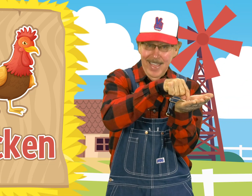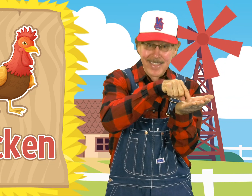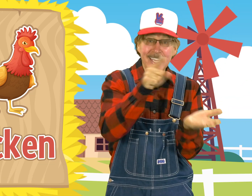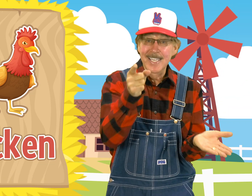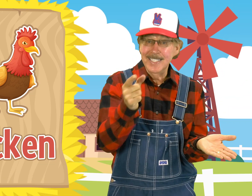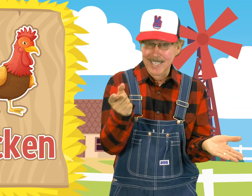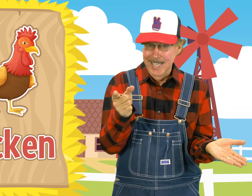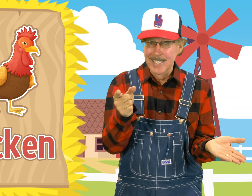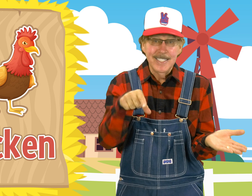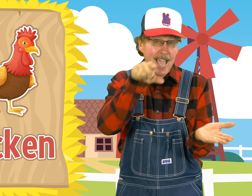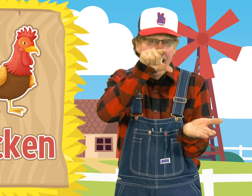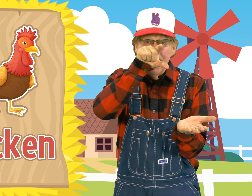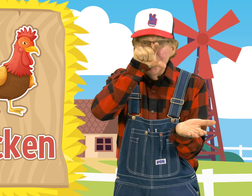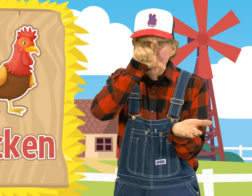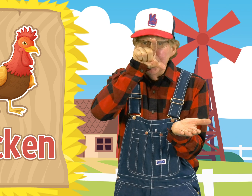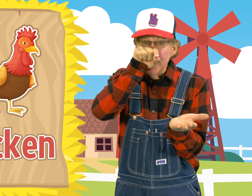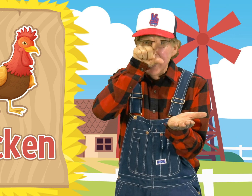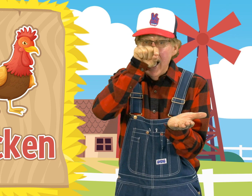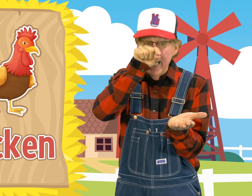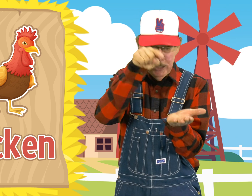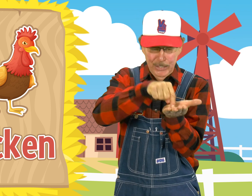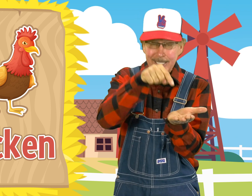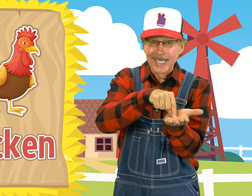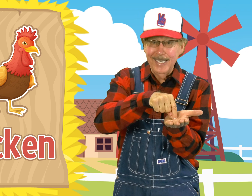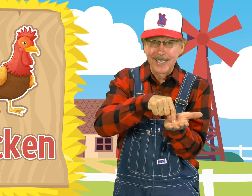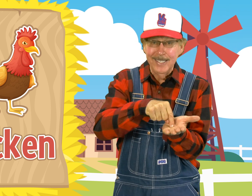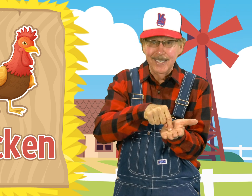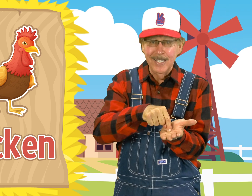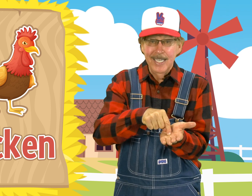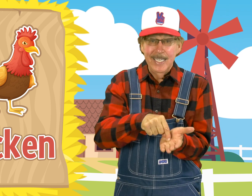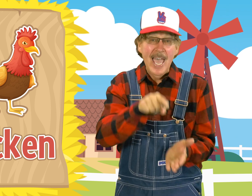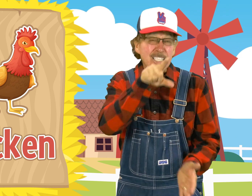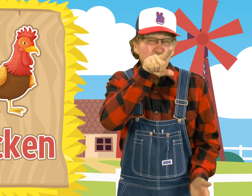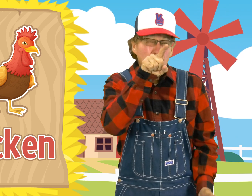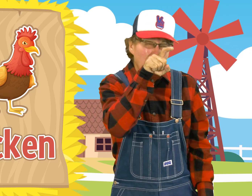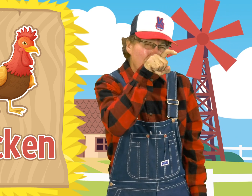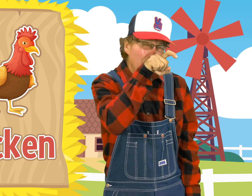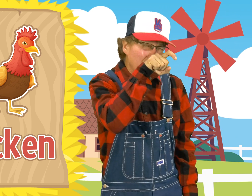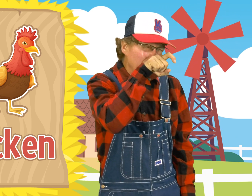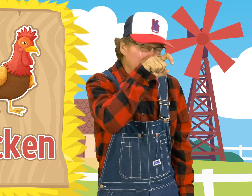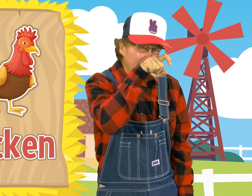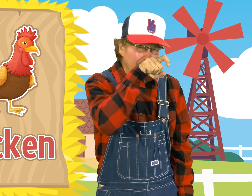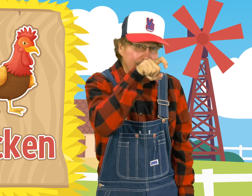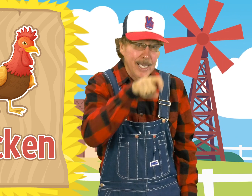This is how you sign chicken It has a curved beak